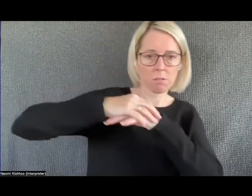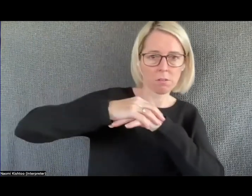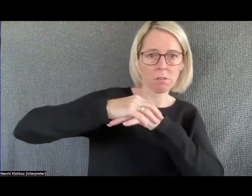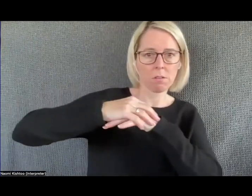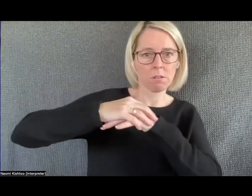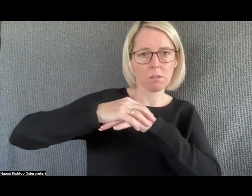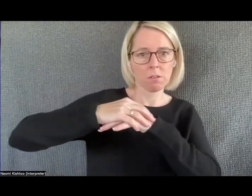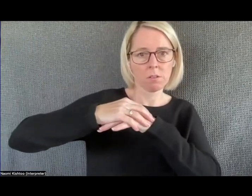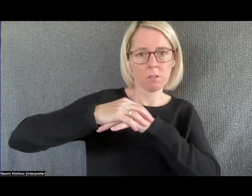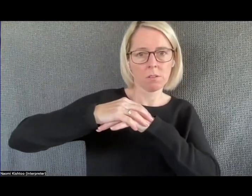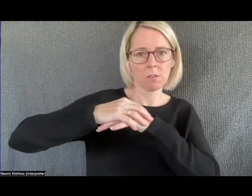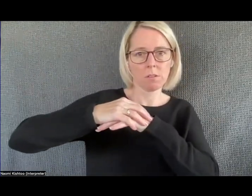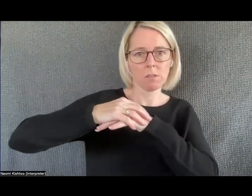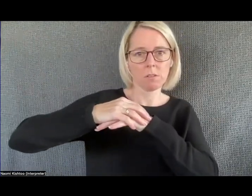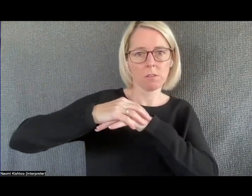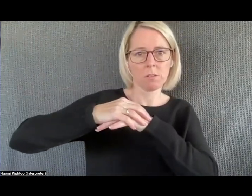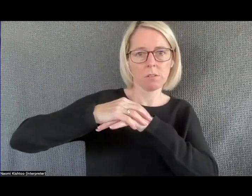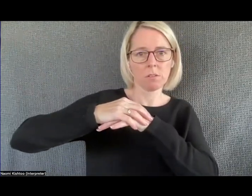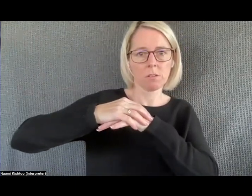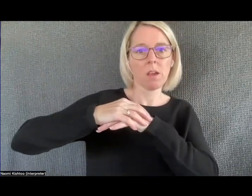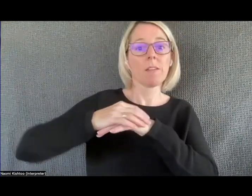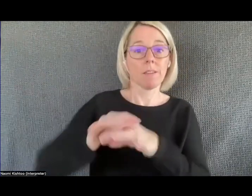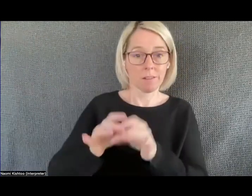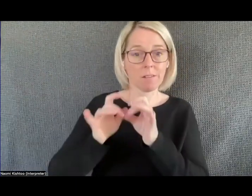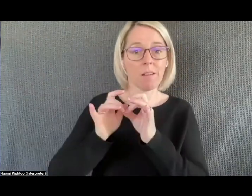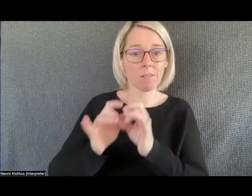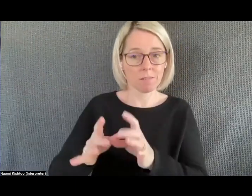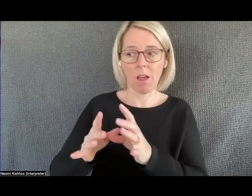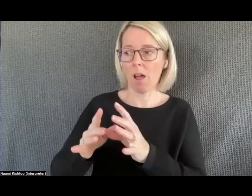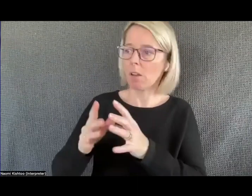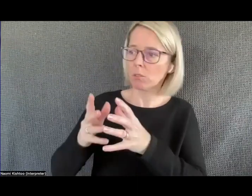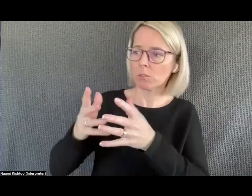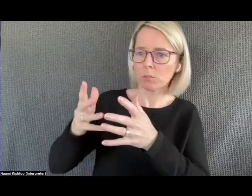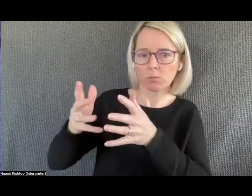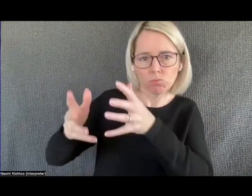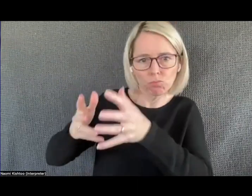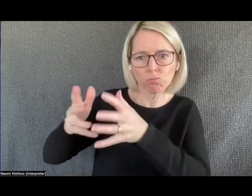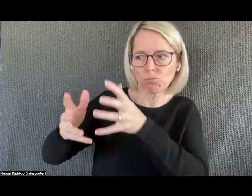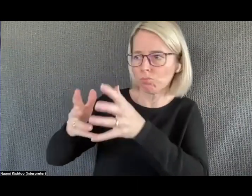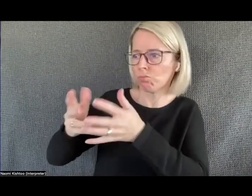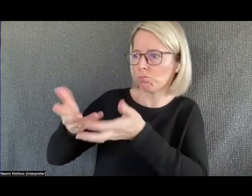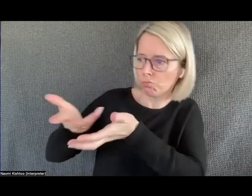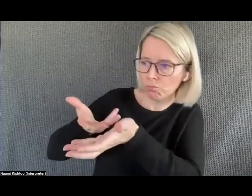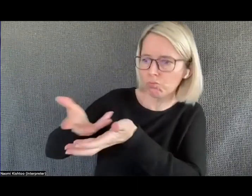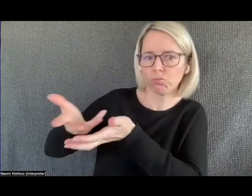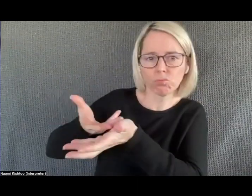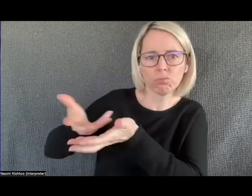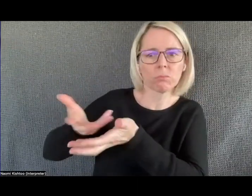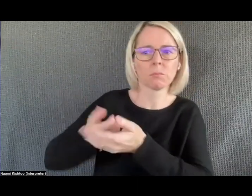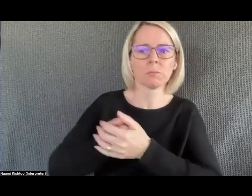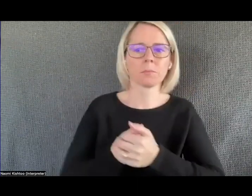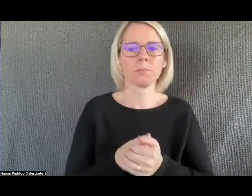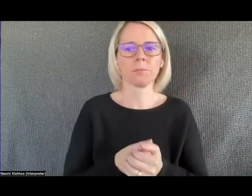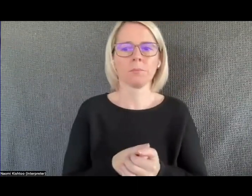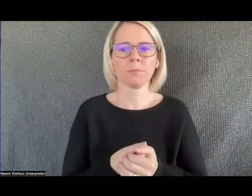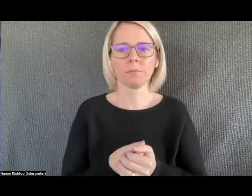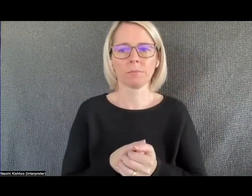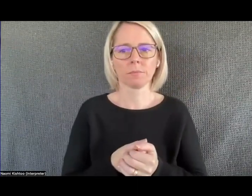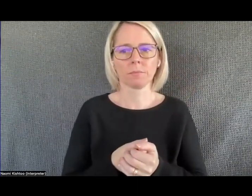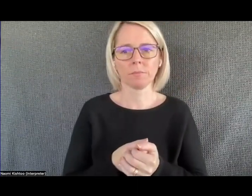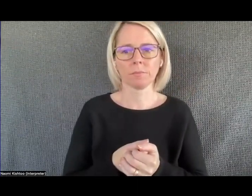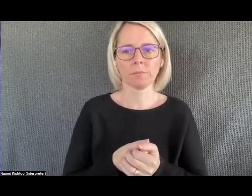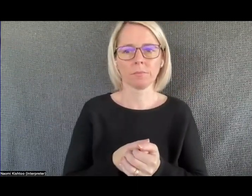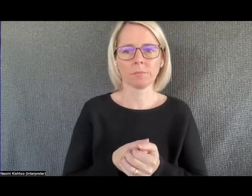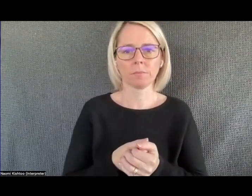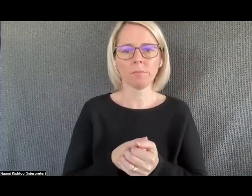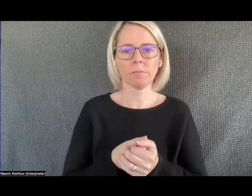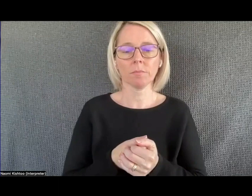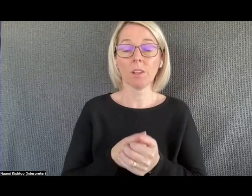yours and then start the interaction. I would say if you can avoid that,